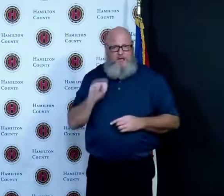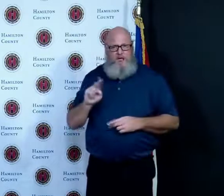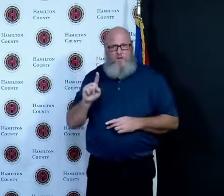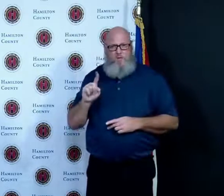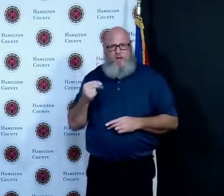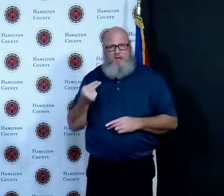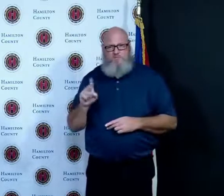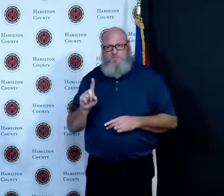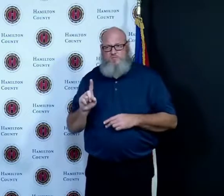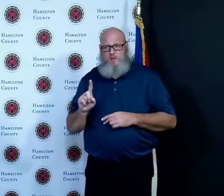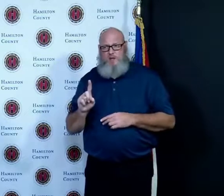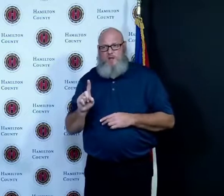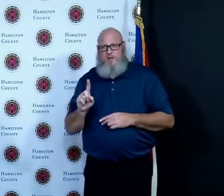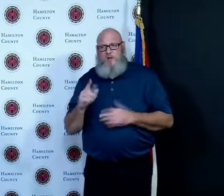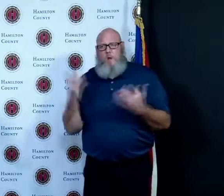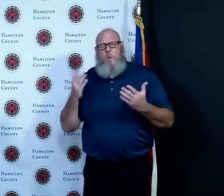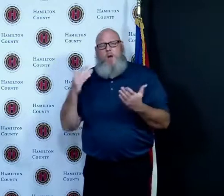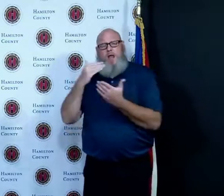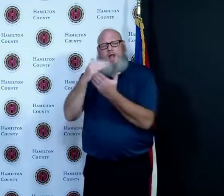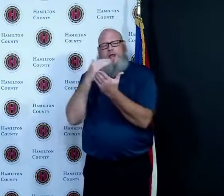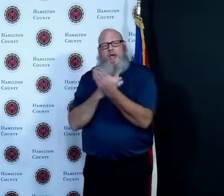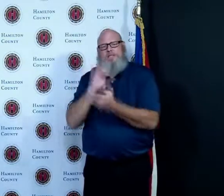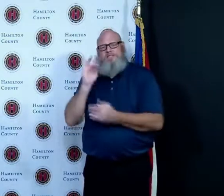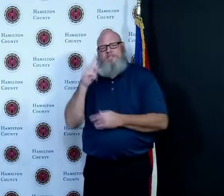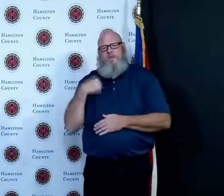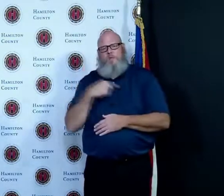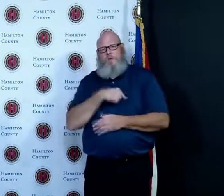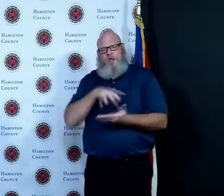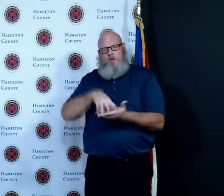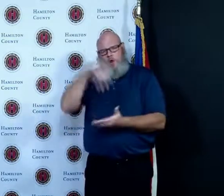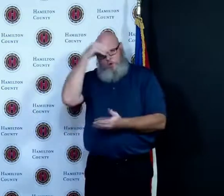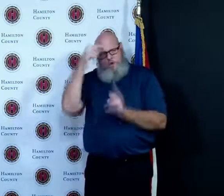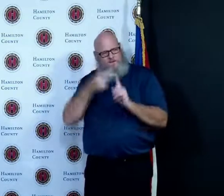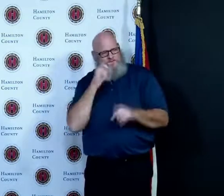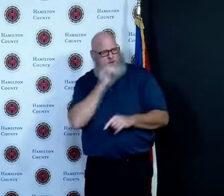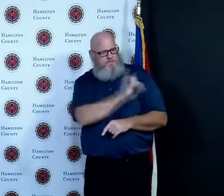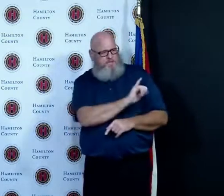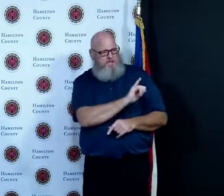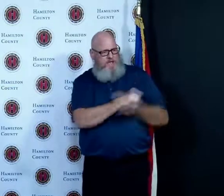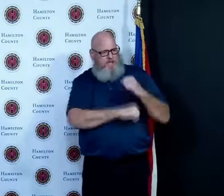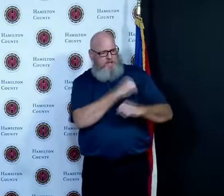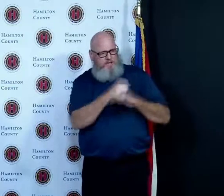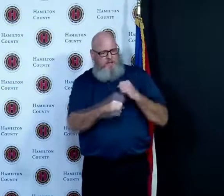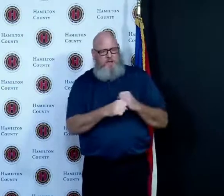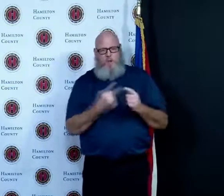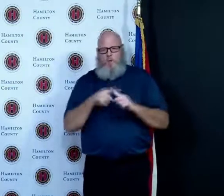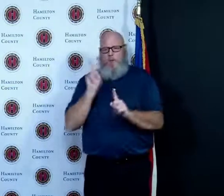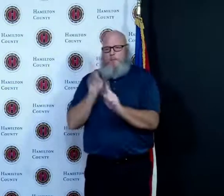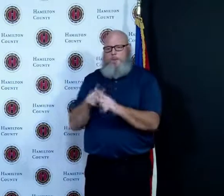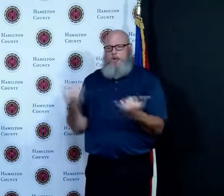so the the first part of the question so far all of my vaccine clinics have been on bus lines